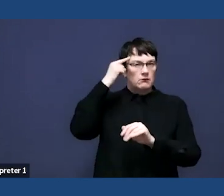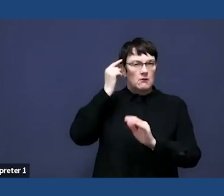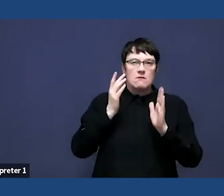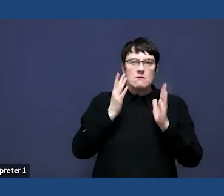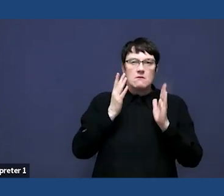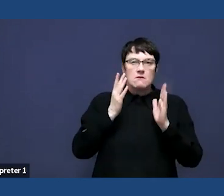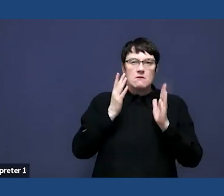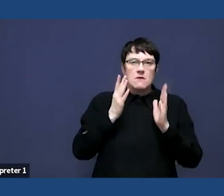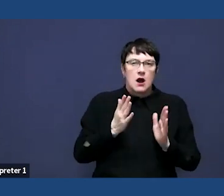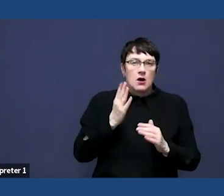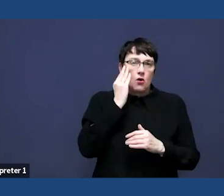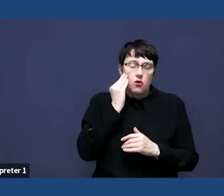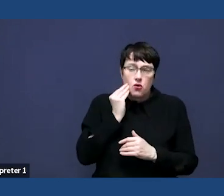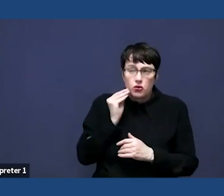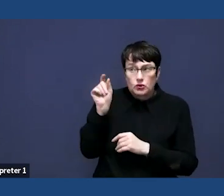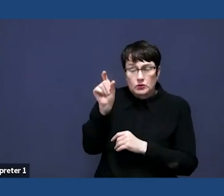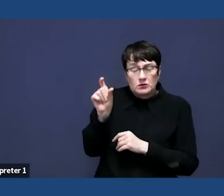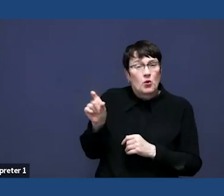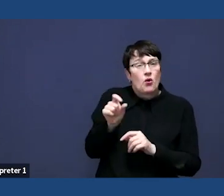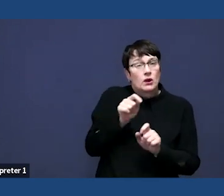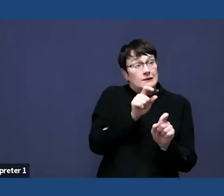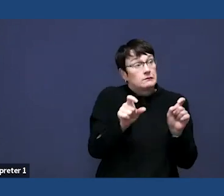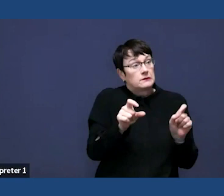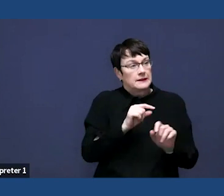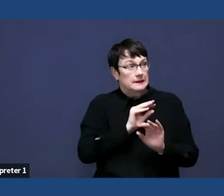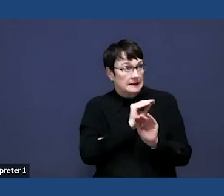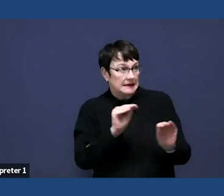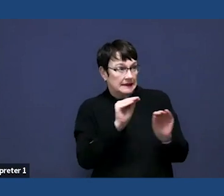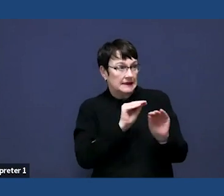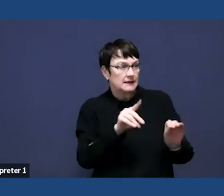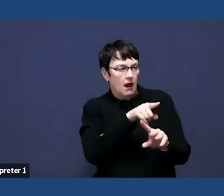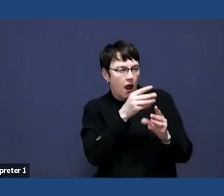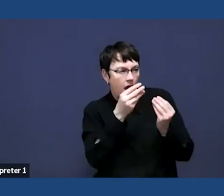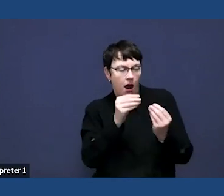So I'm really encouraged by the other panelists today who have already talked about some of